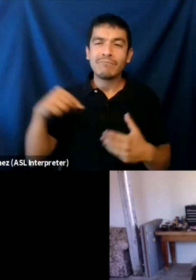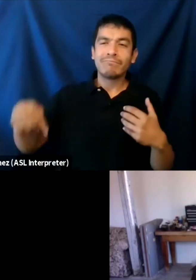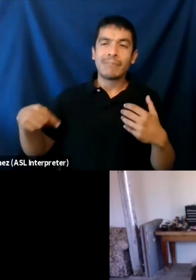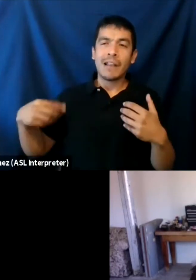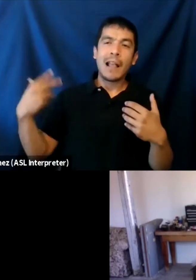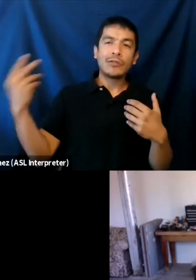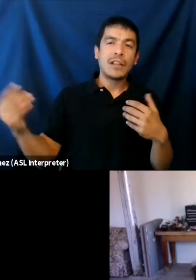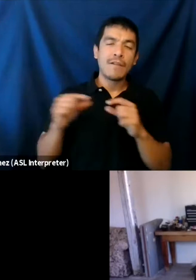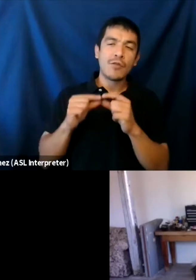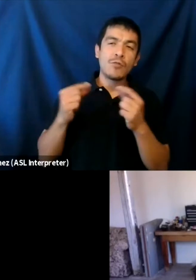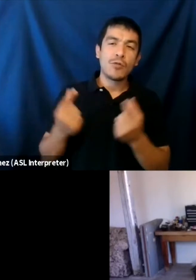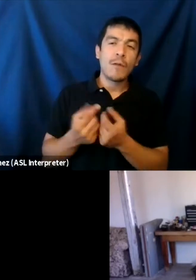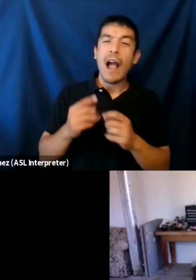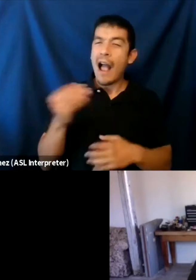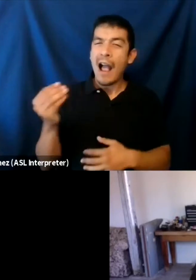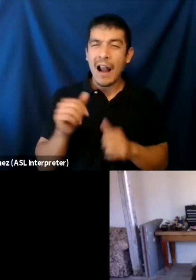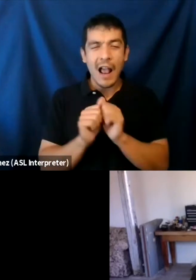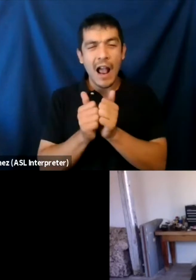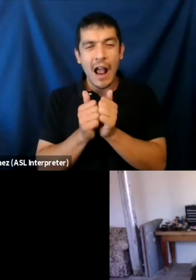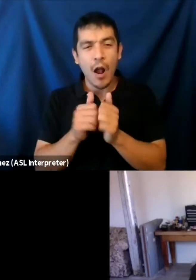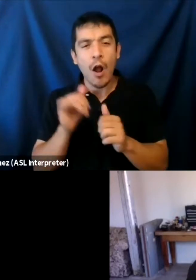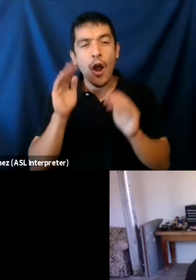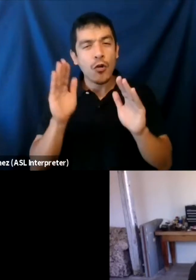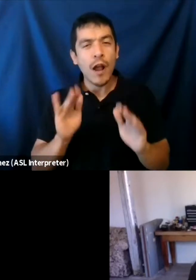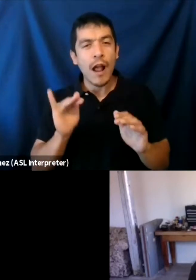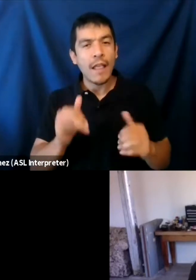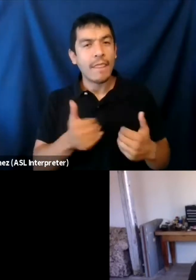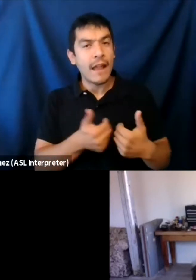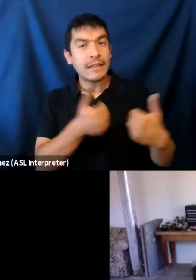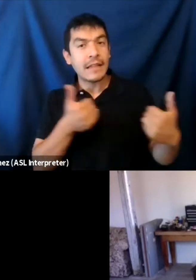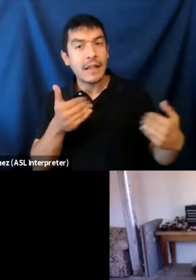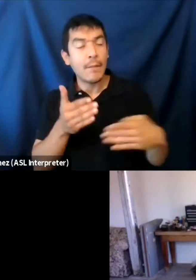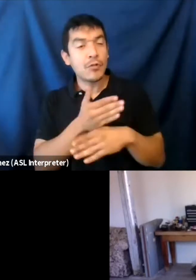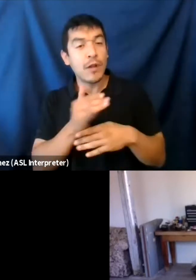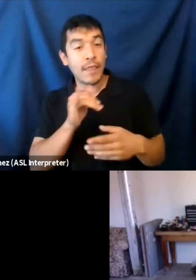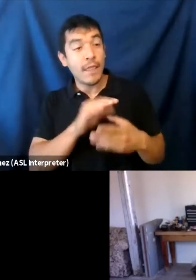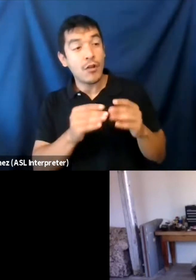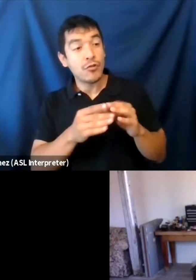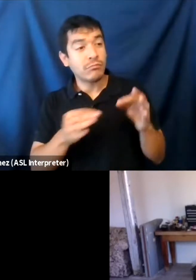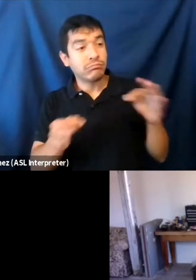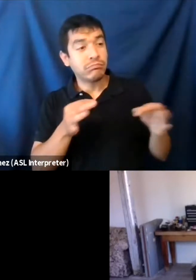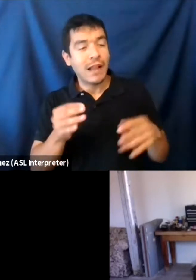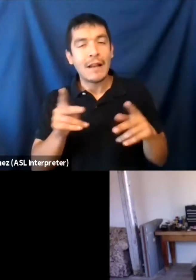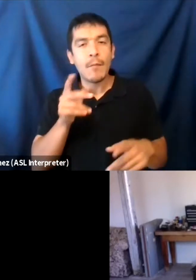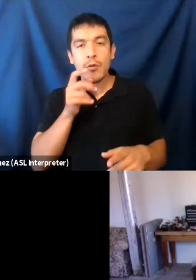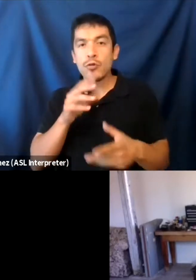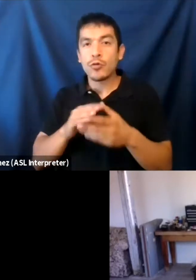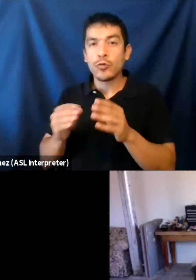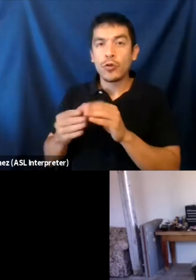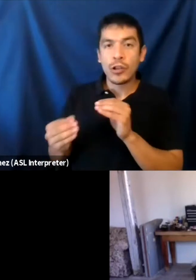and how great that distance between the storyteller and the people whose stories are told and media can be.